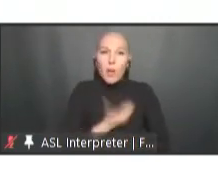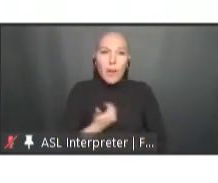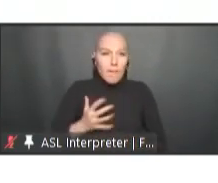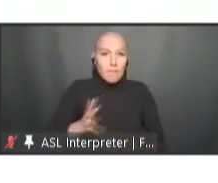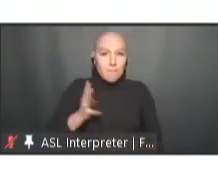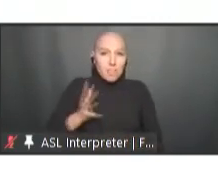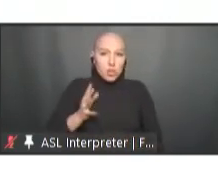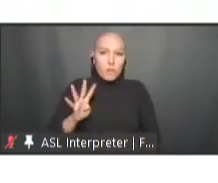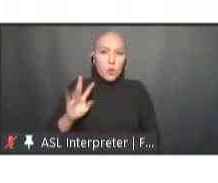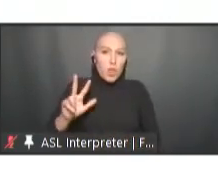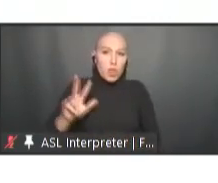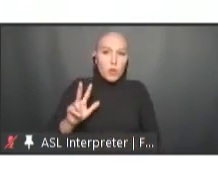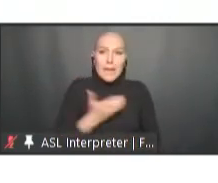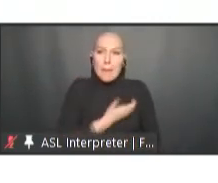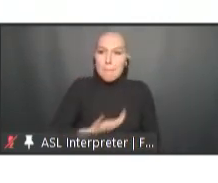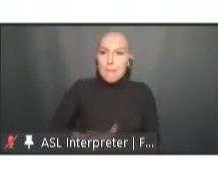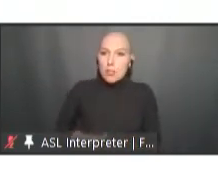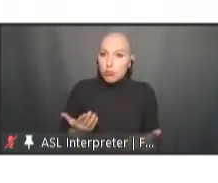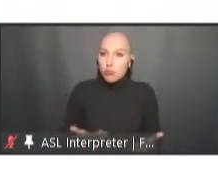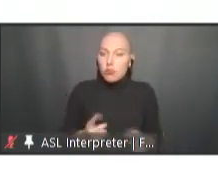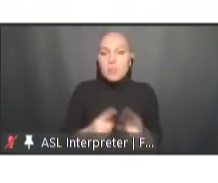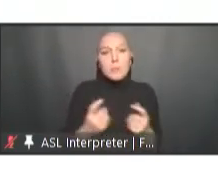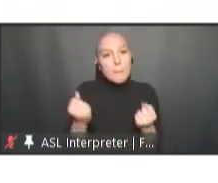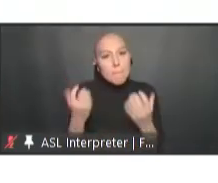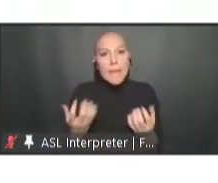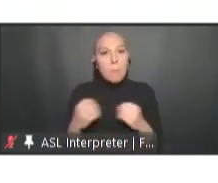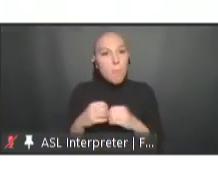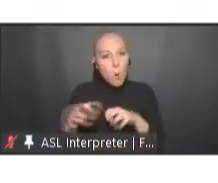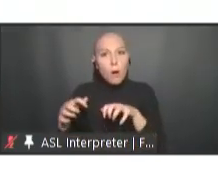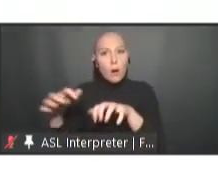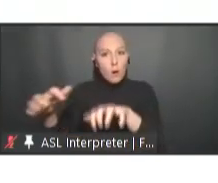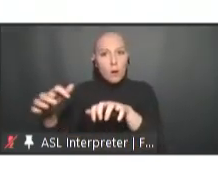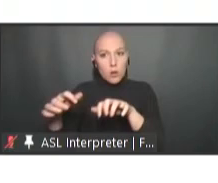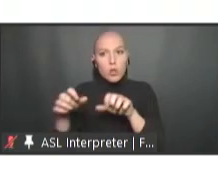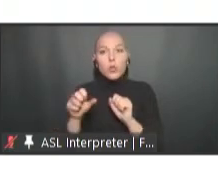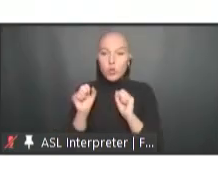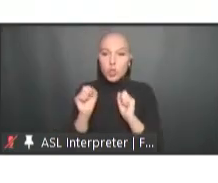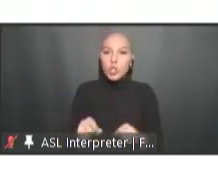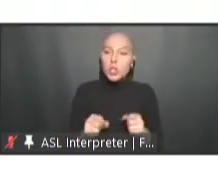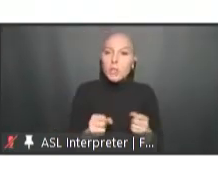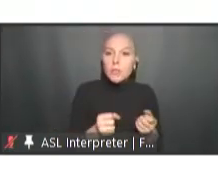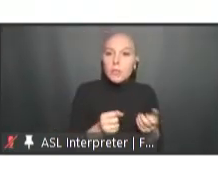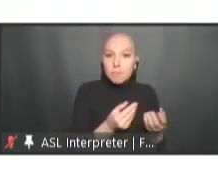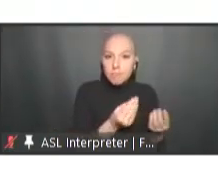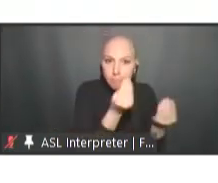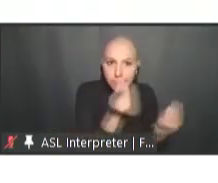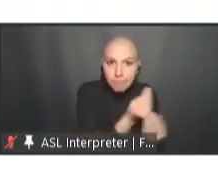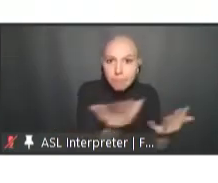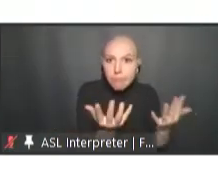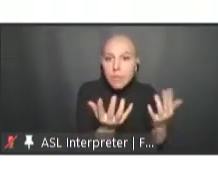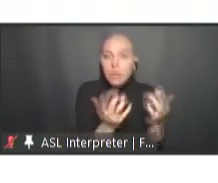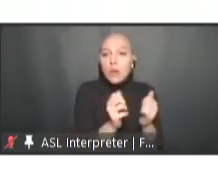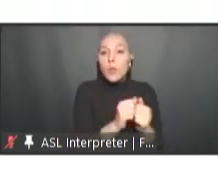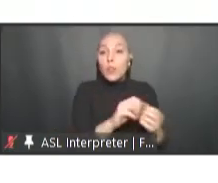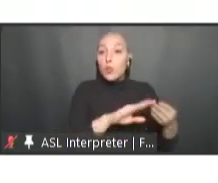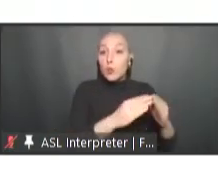have been able to carry the messages through their community radio spots their community newspapers.